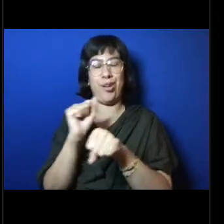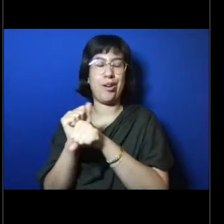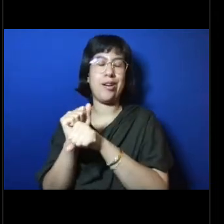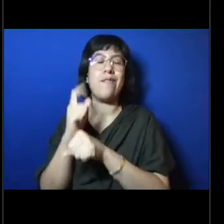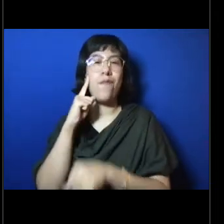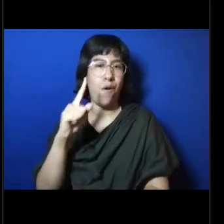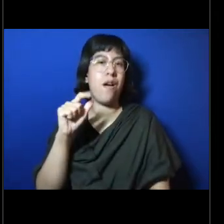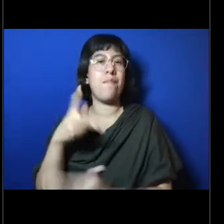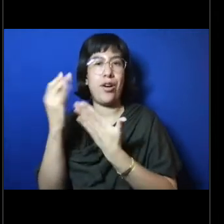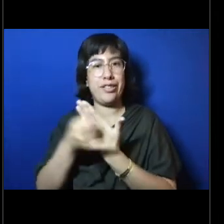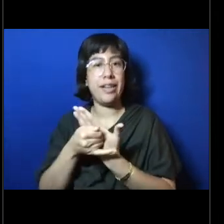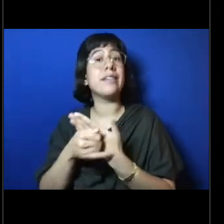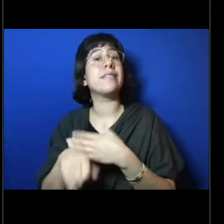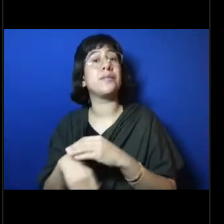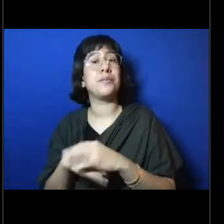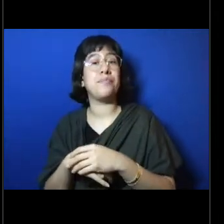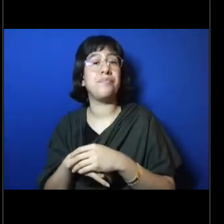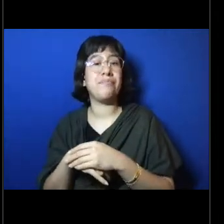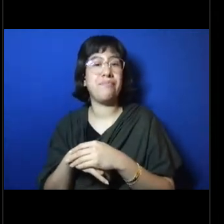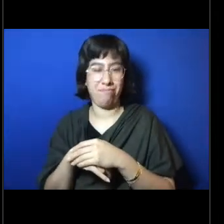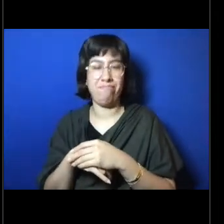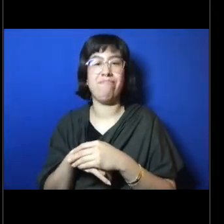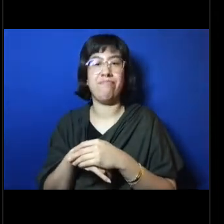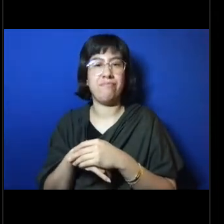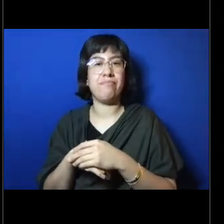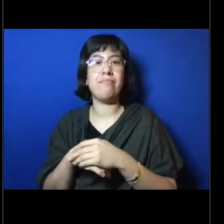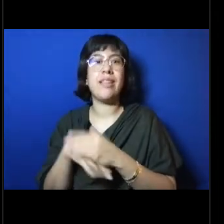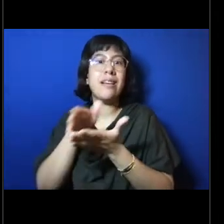But one of the neatest islands that I've worked on,